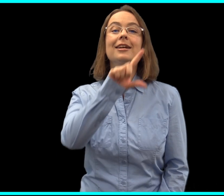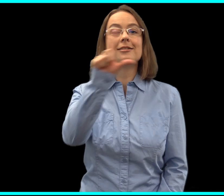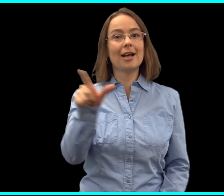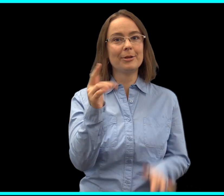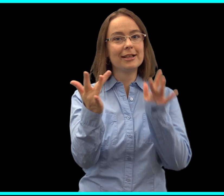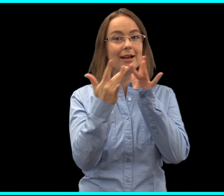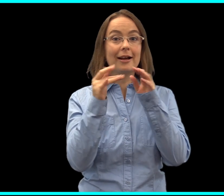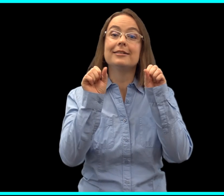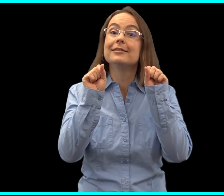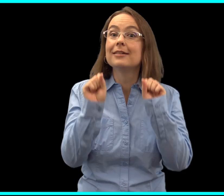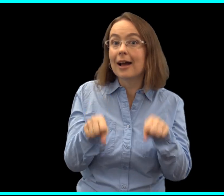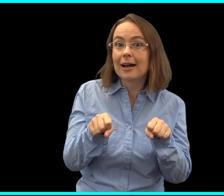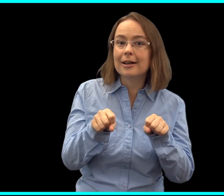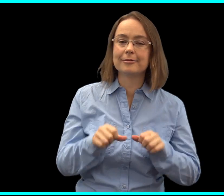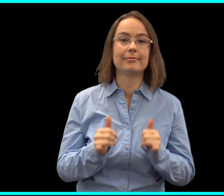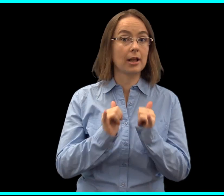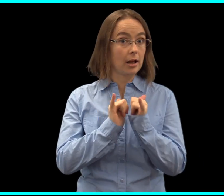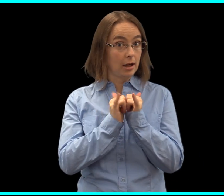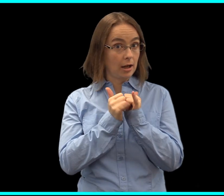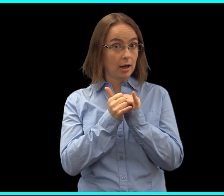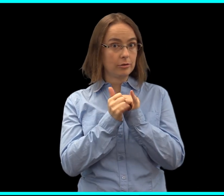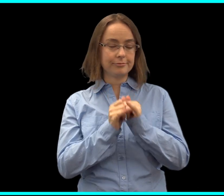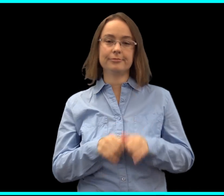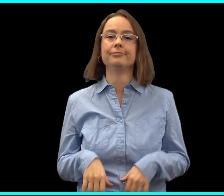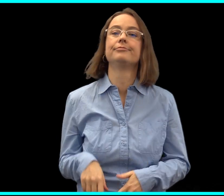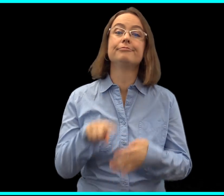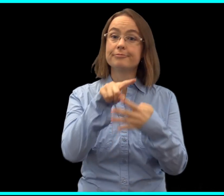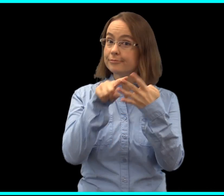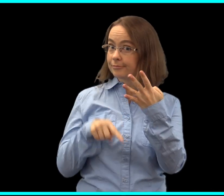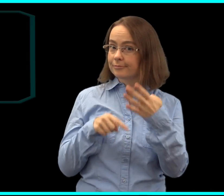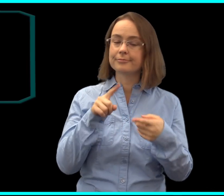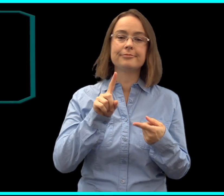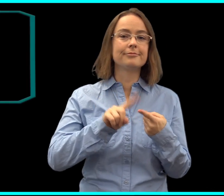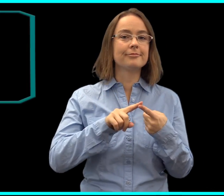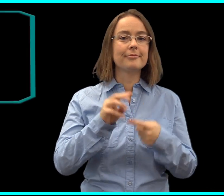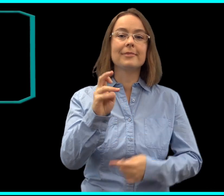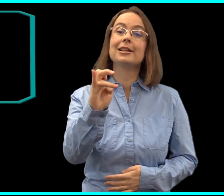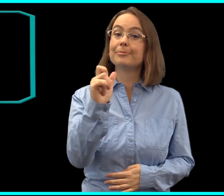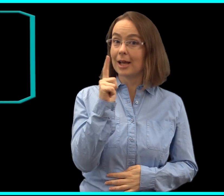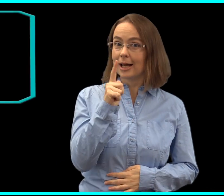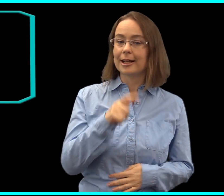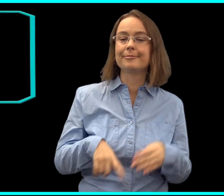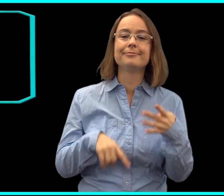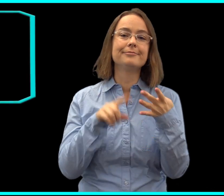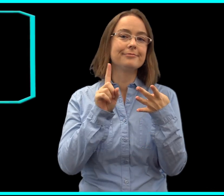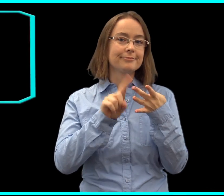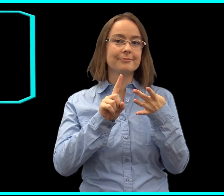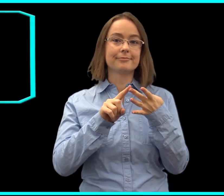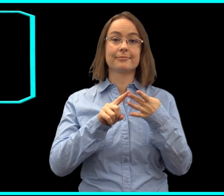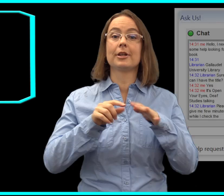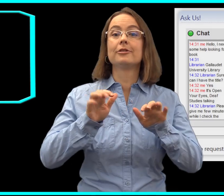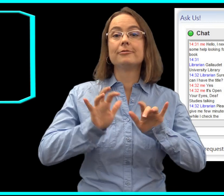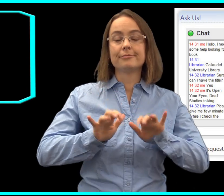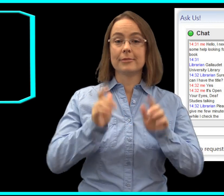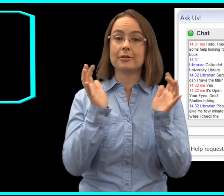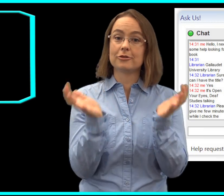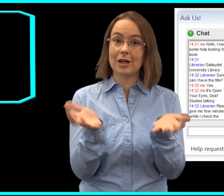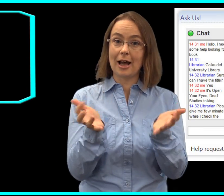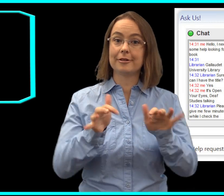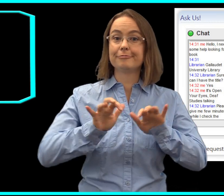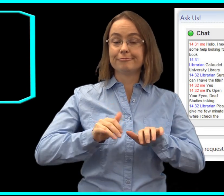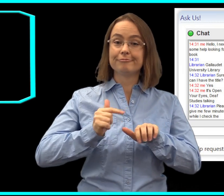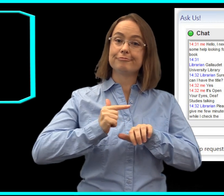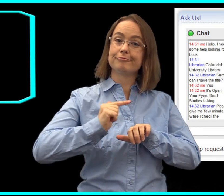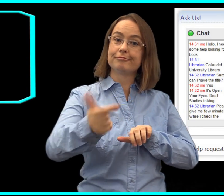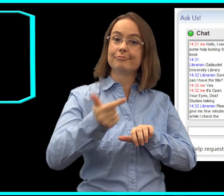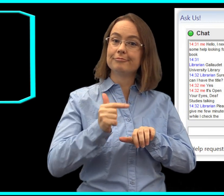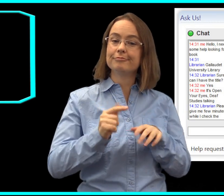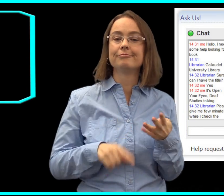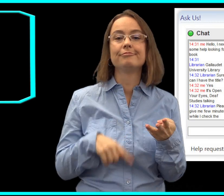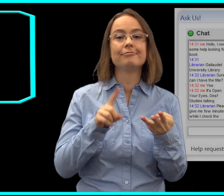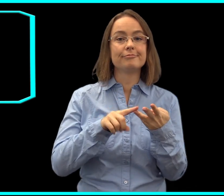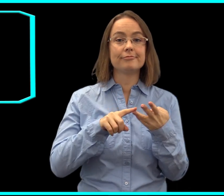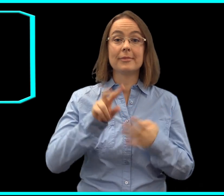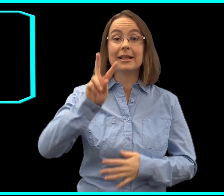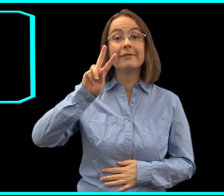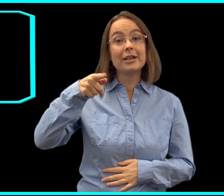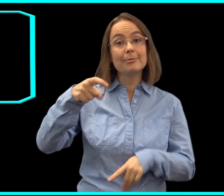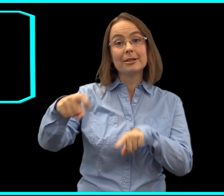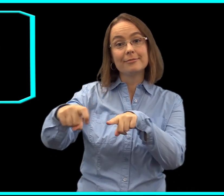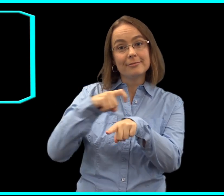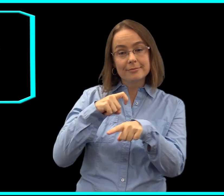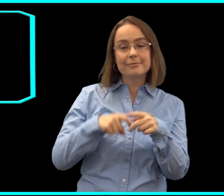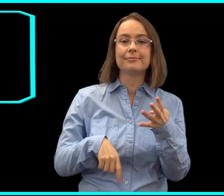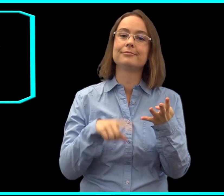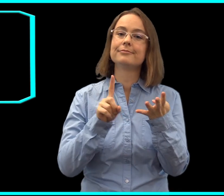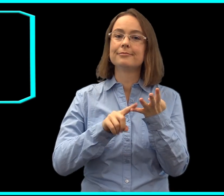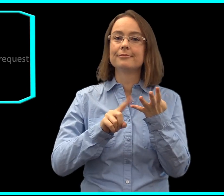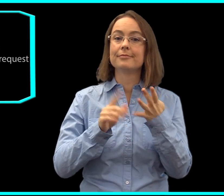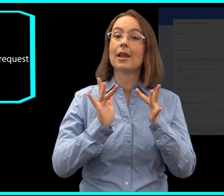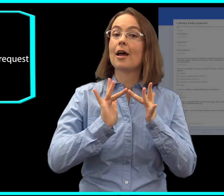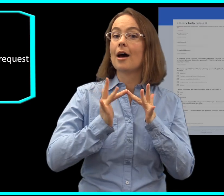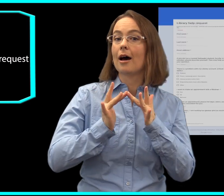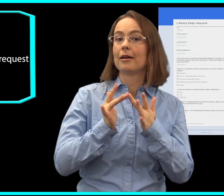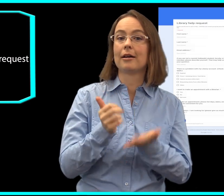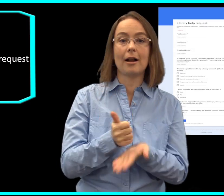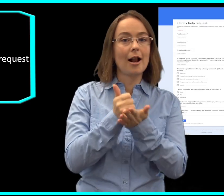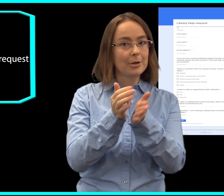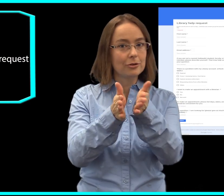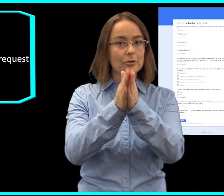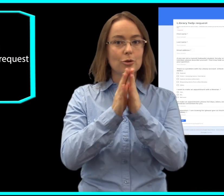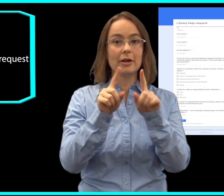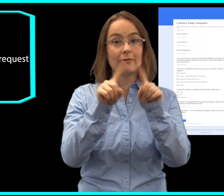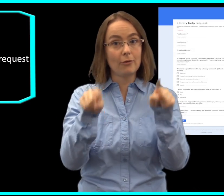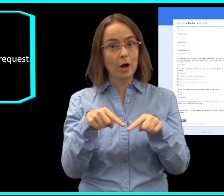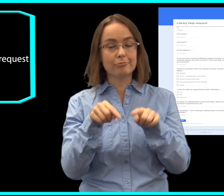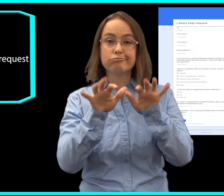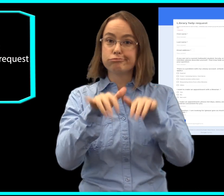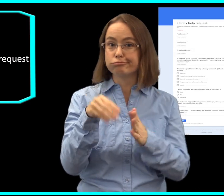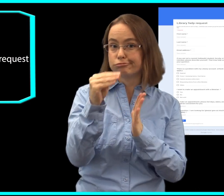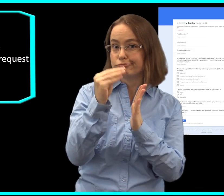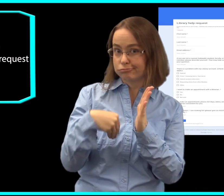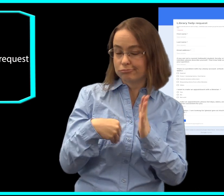You can get in touch with a librarian through email, chat, video phone, or online Help Request Form.